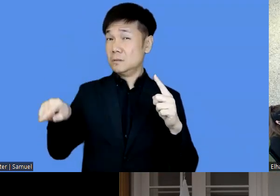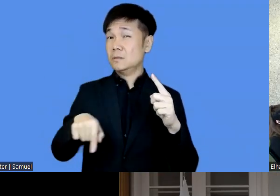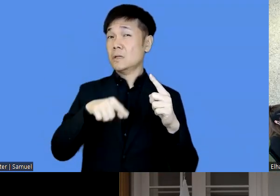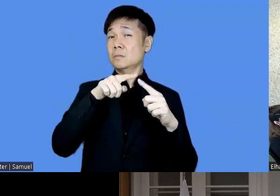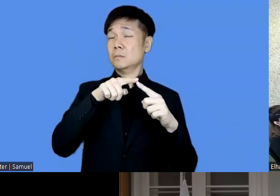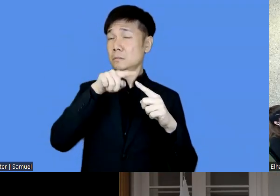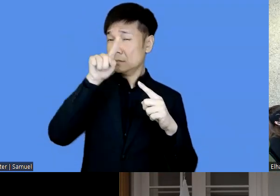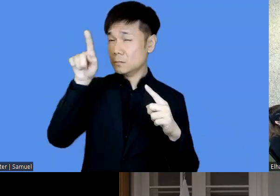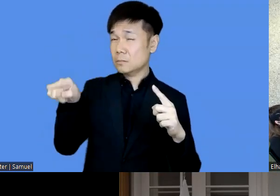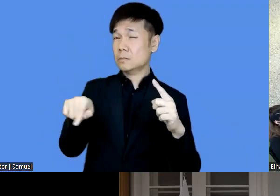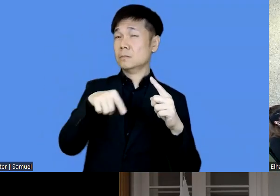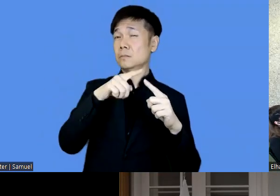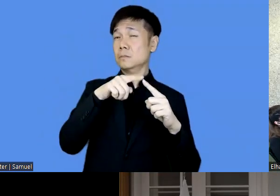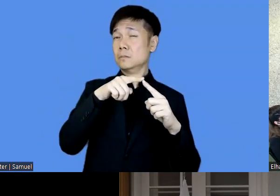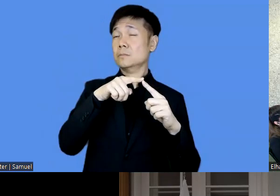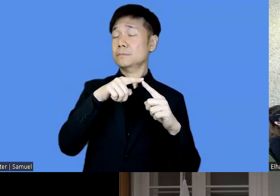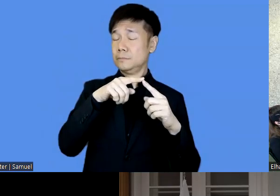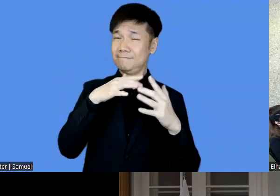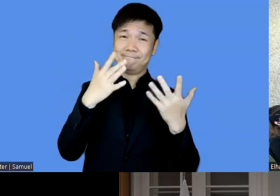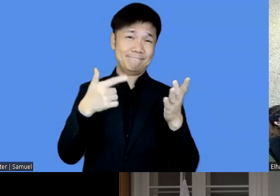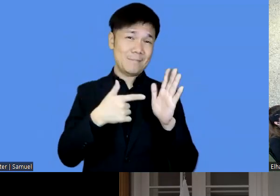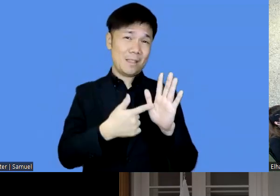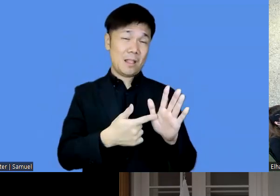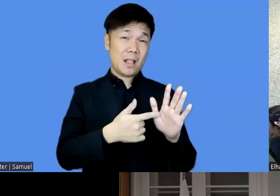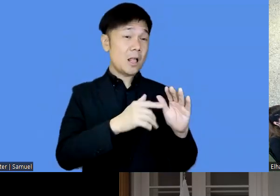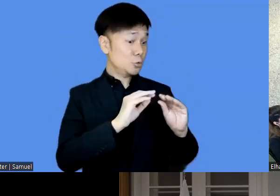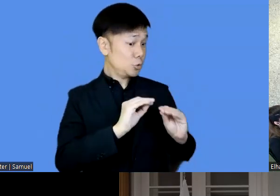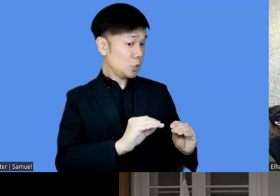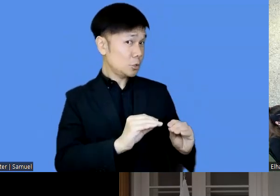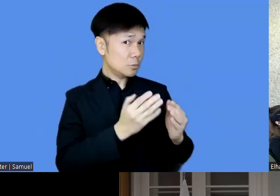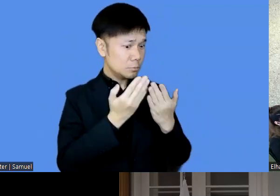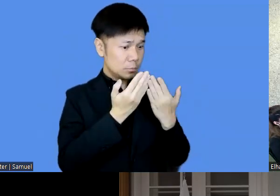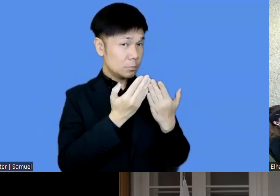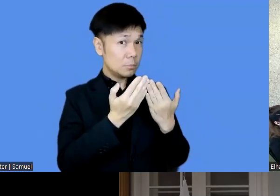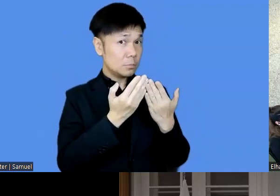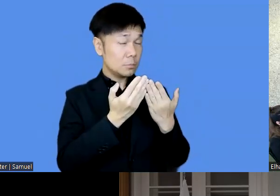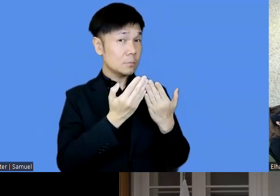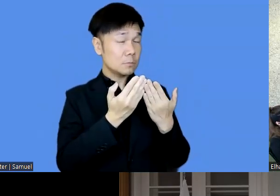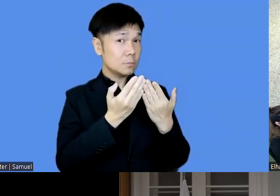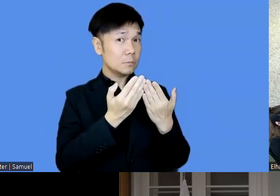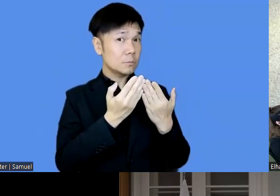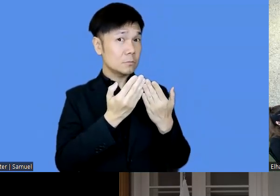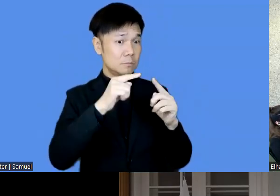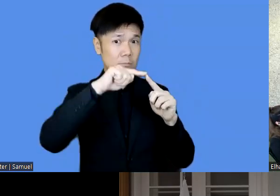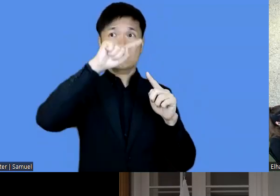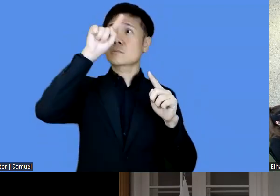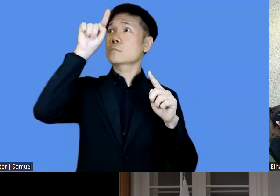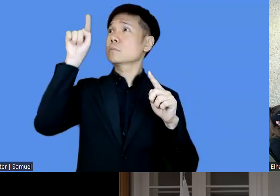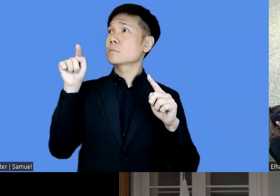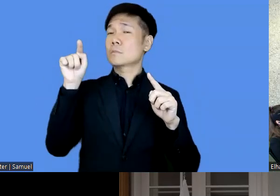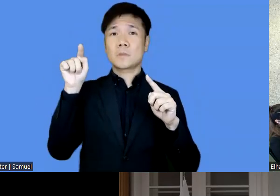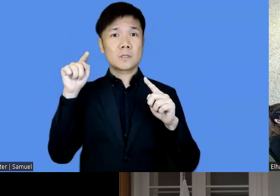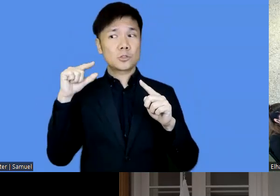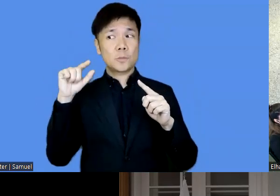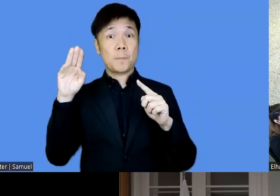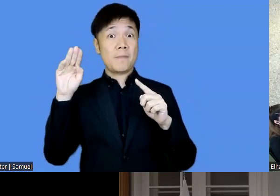Like barriers to accessing education, health, sexual and gender-based violence and then